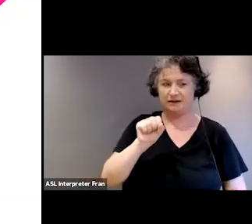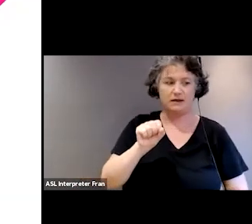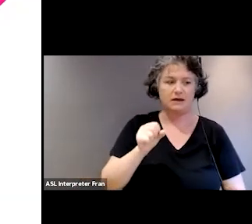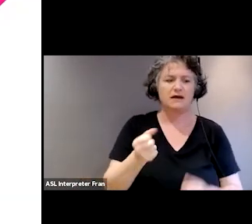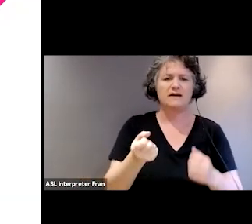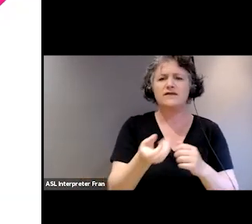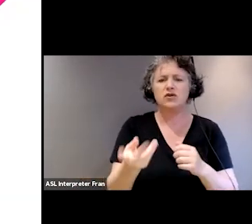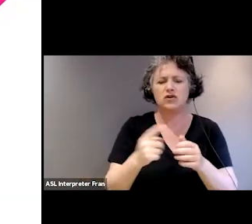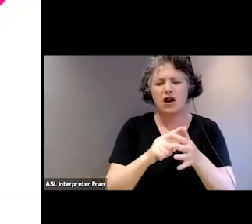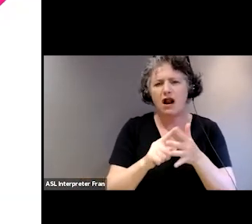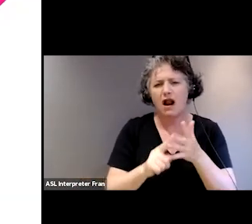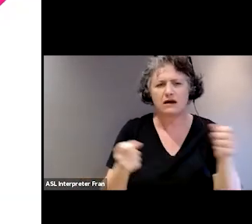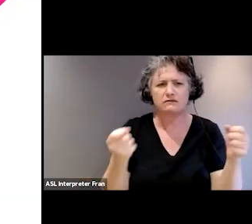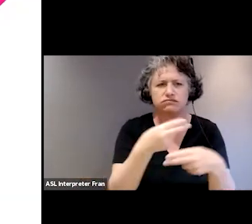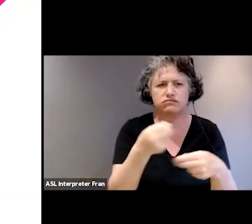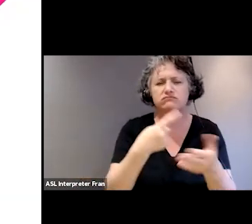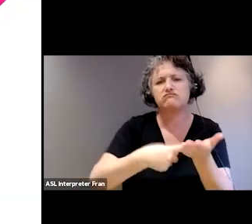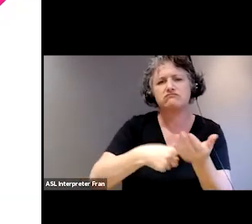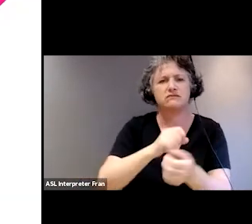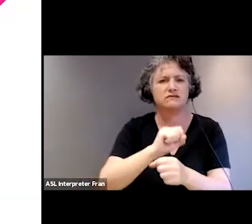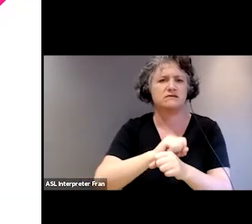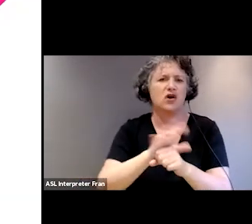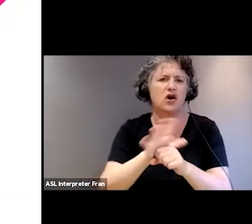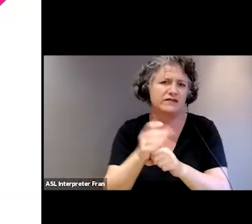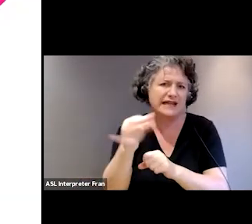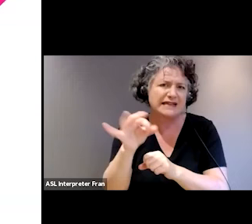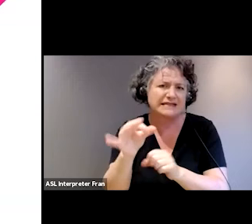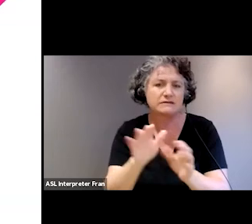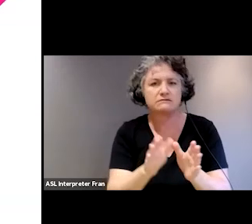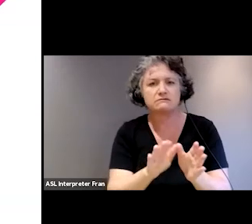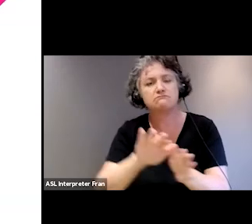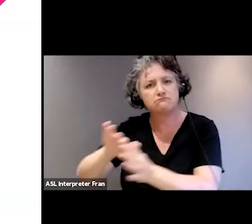are going to be speaking to the Moderna and Pfizer, which are